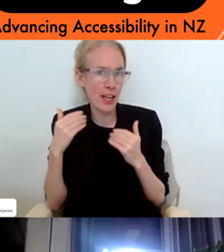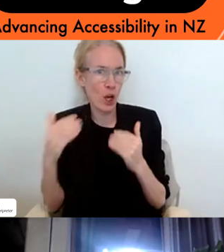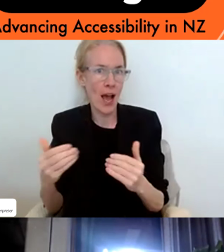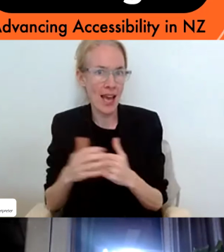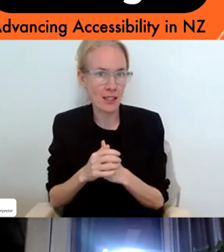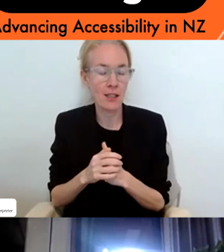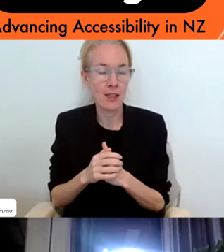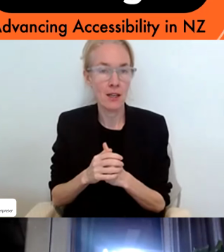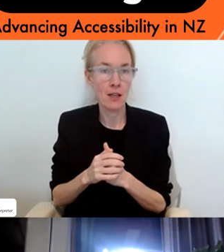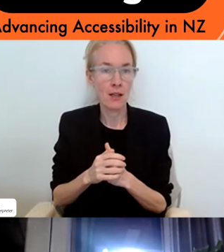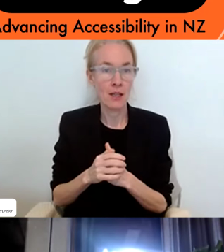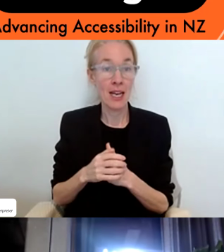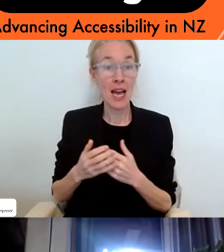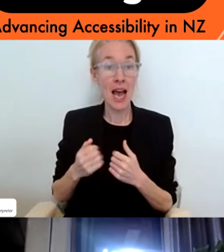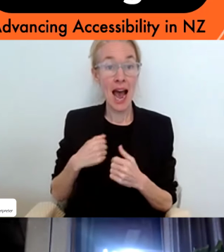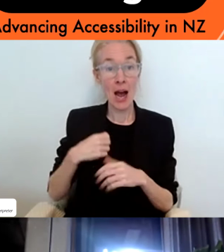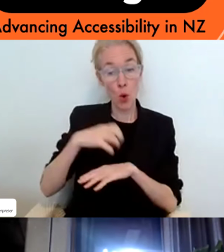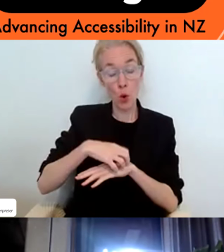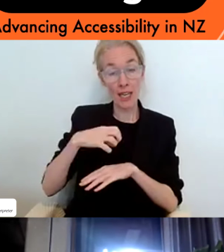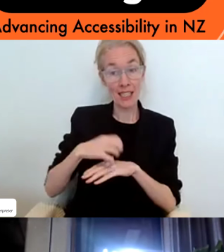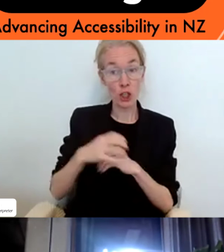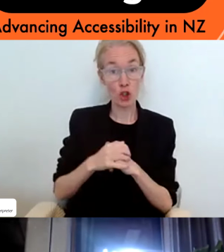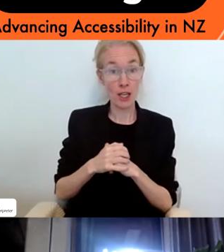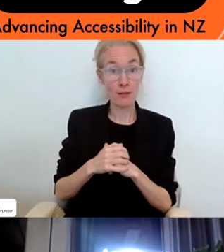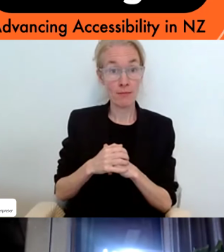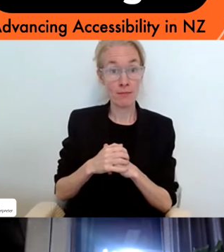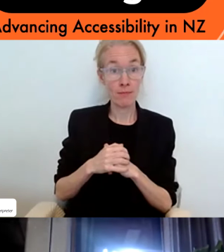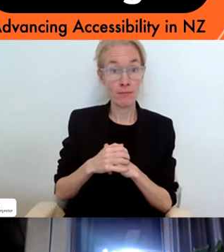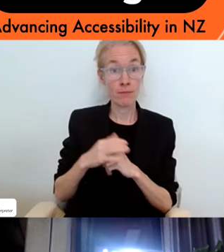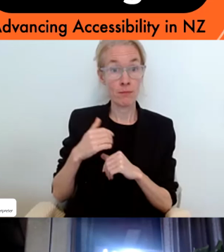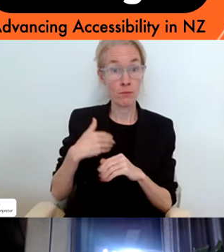part of that discussion is, the multi times we've heard is that